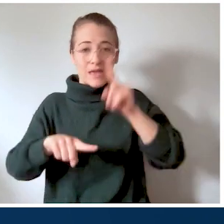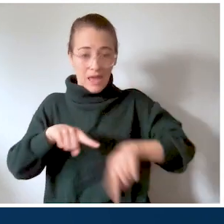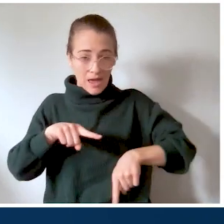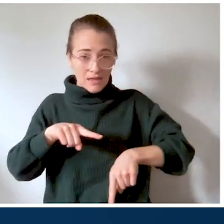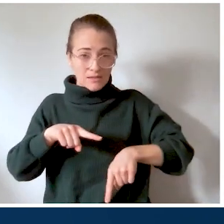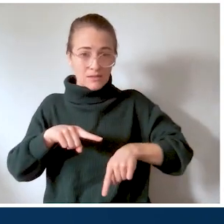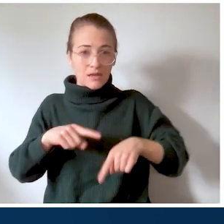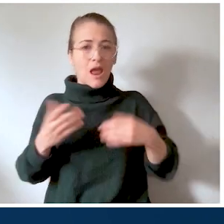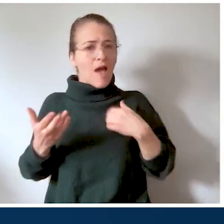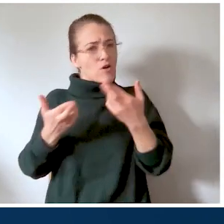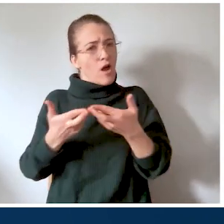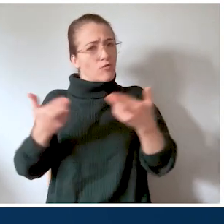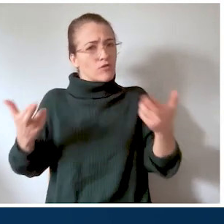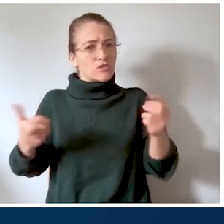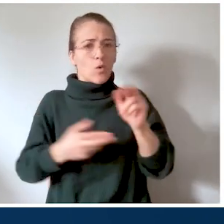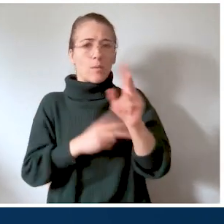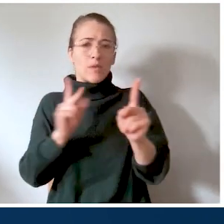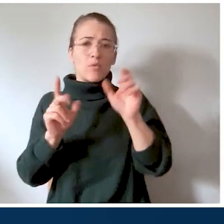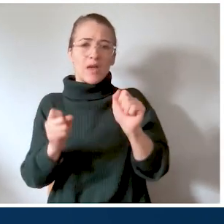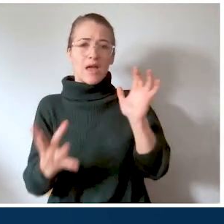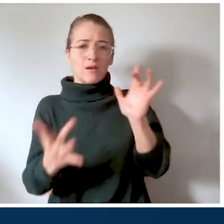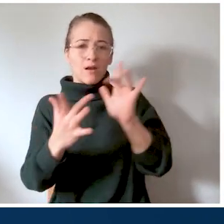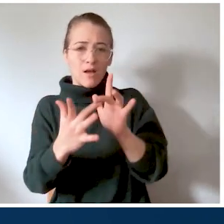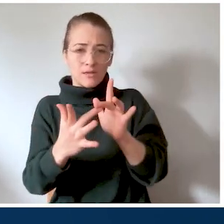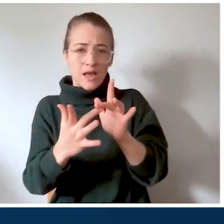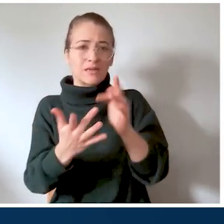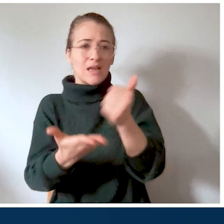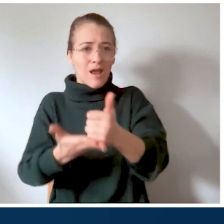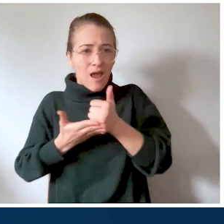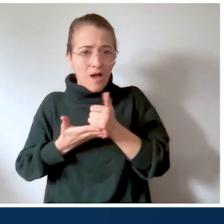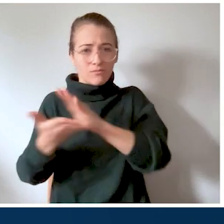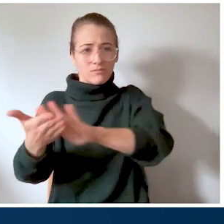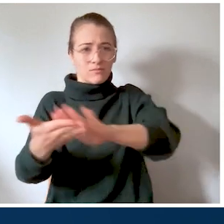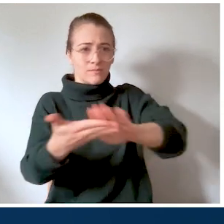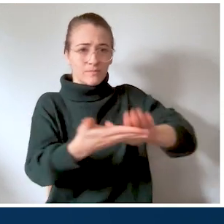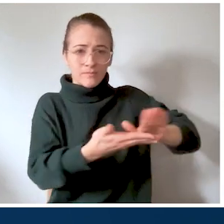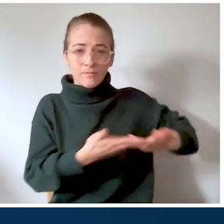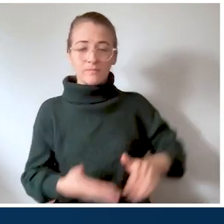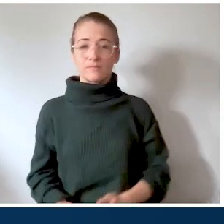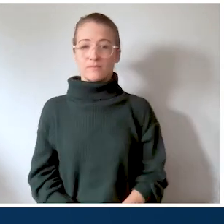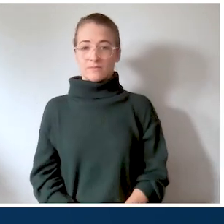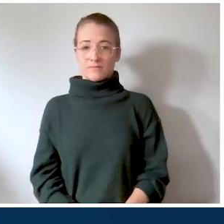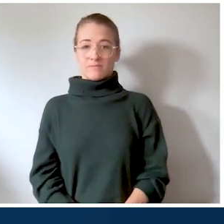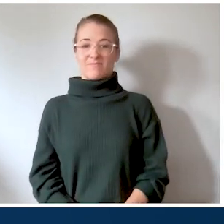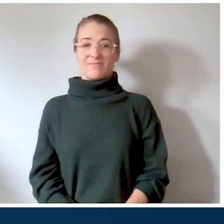are there resources or people that they can contact to help clear the services? Help clear the snow.